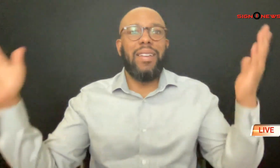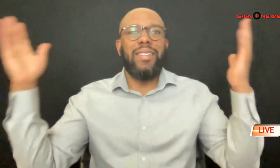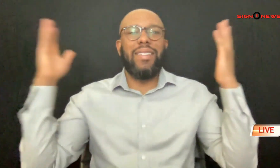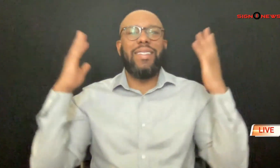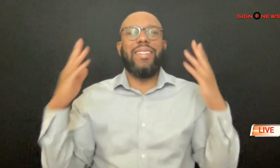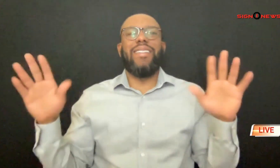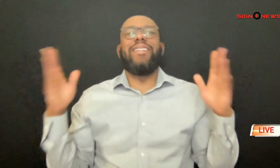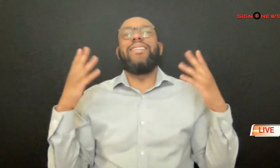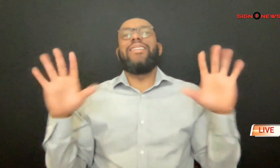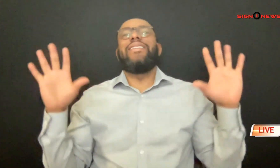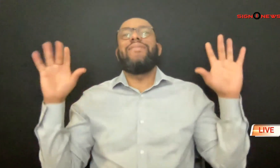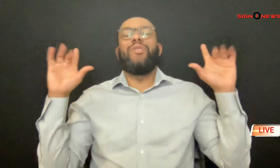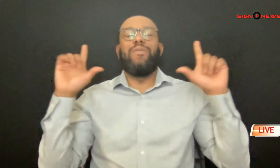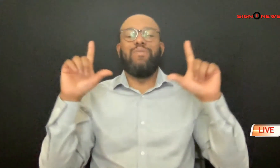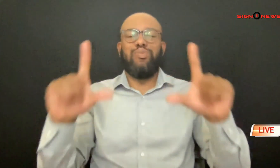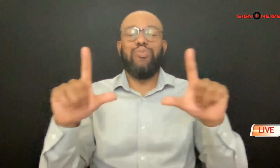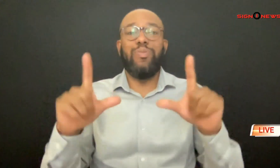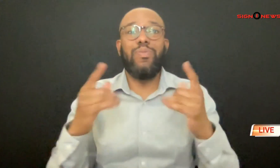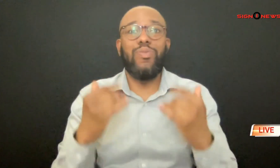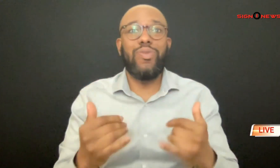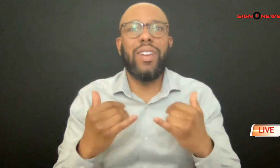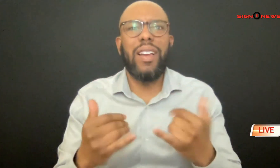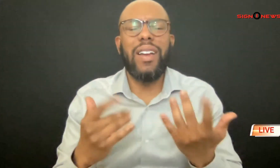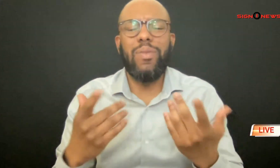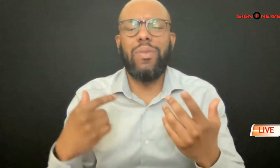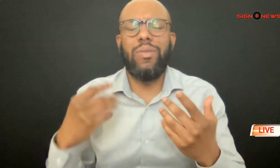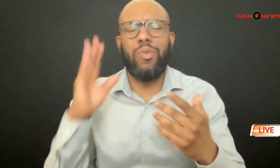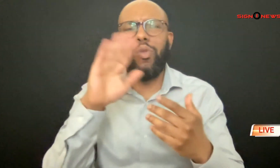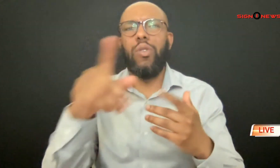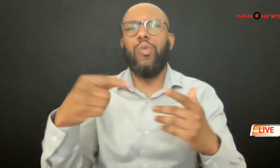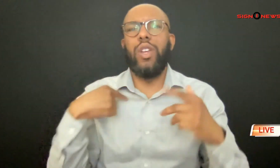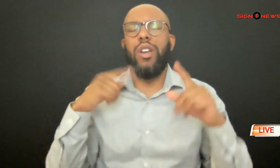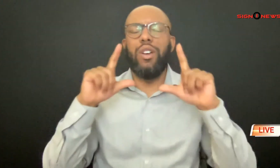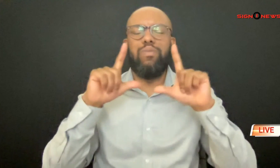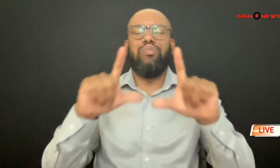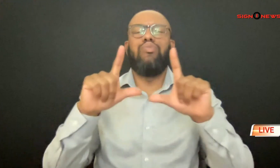And that's it for today signware news will be broadcasting updates Monday through Friday.